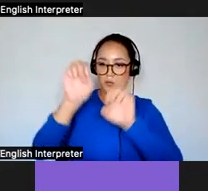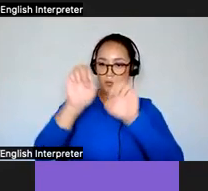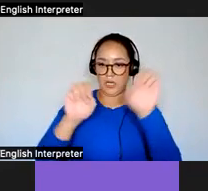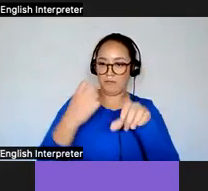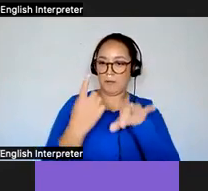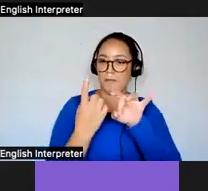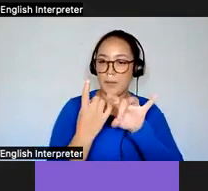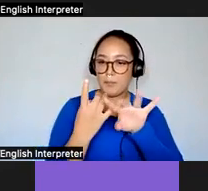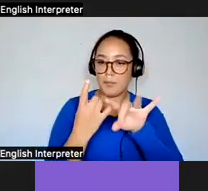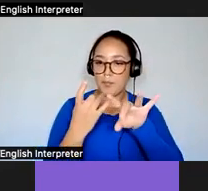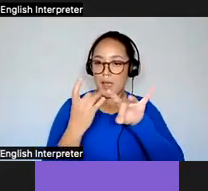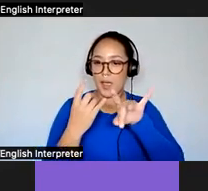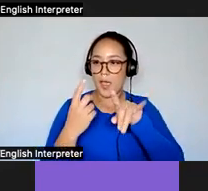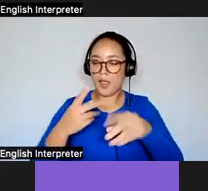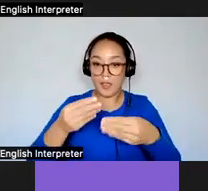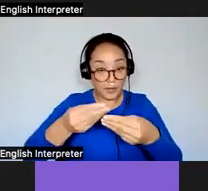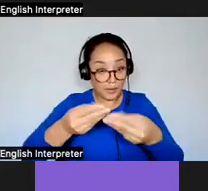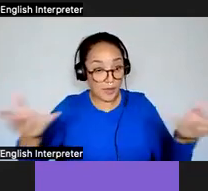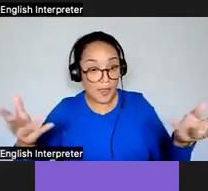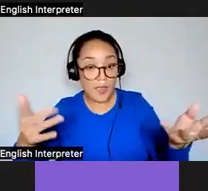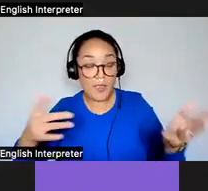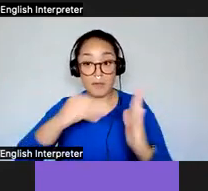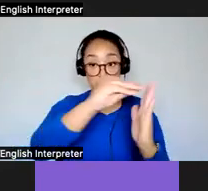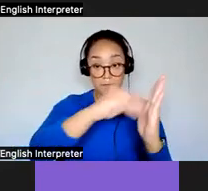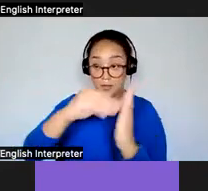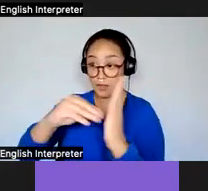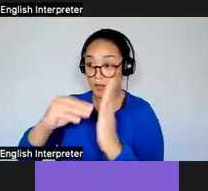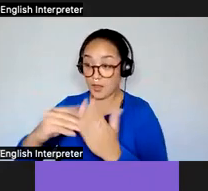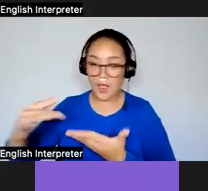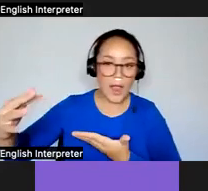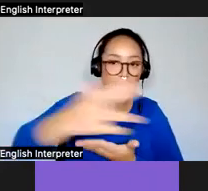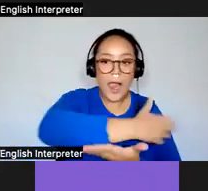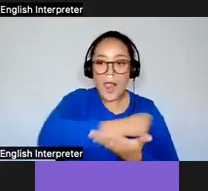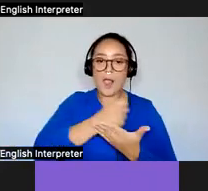Nina already explained a number of the partners so you can see them their city of Toronto